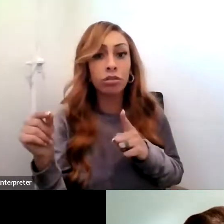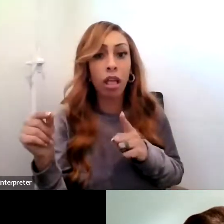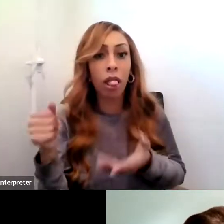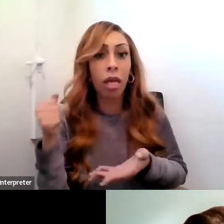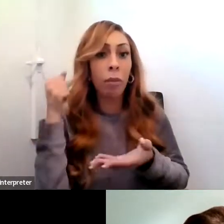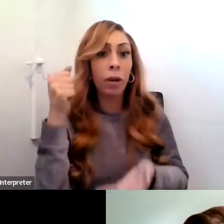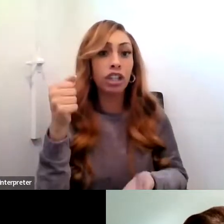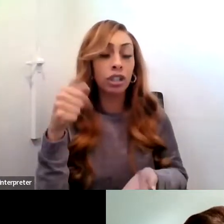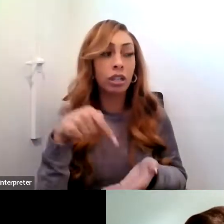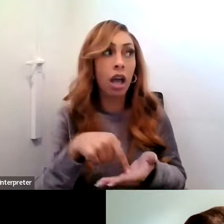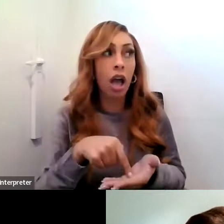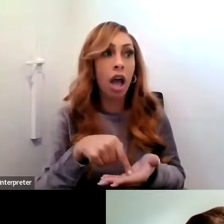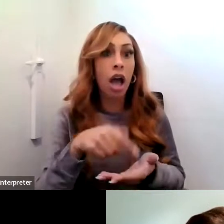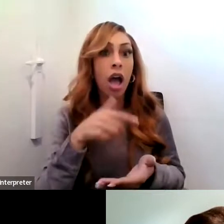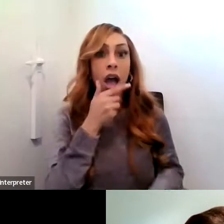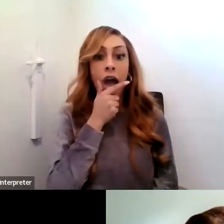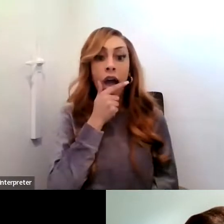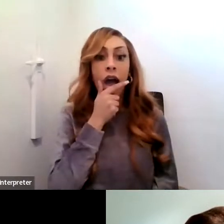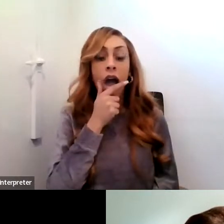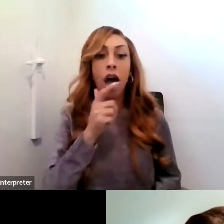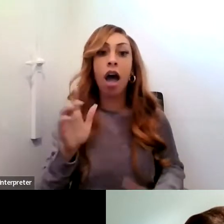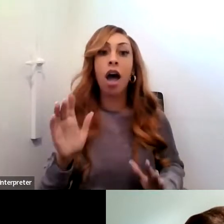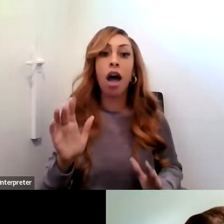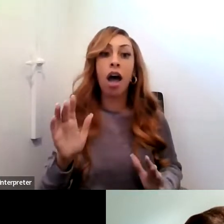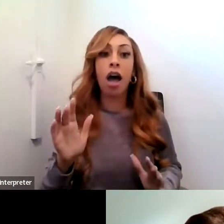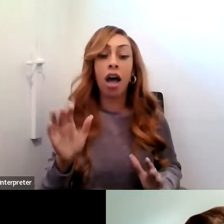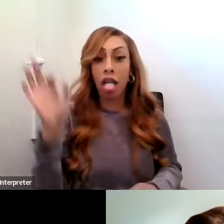And you grind to a halt, because you have absolutely no idea